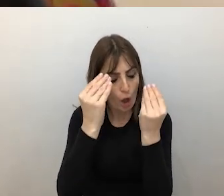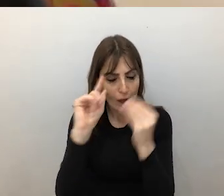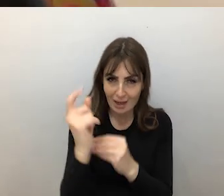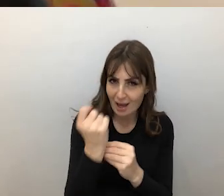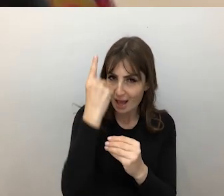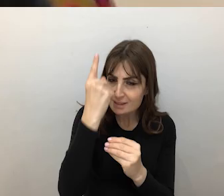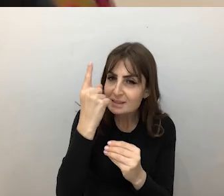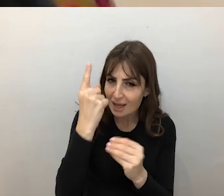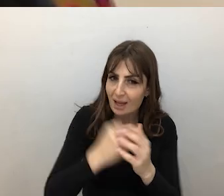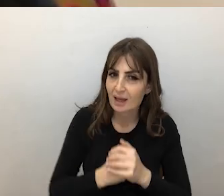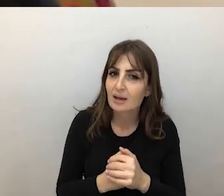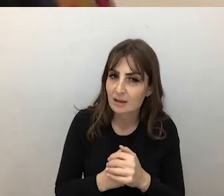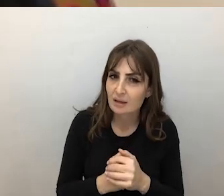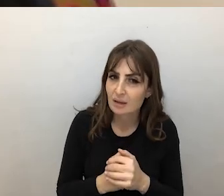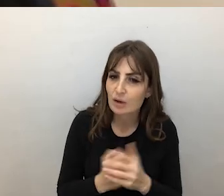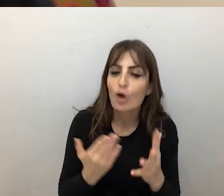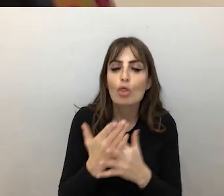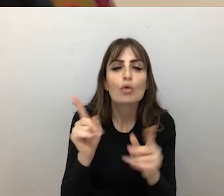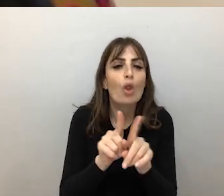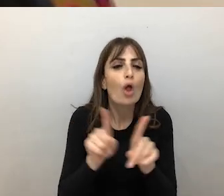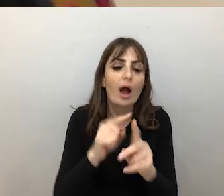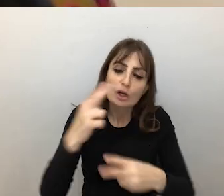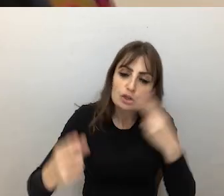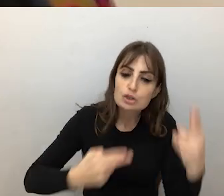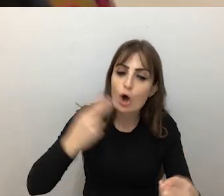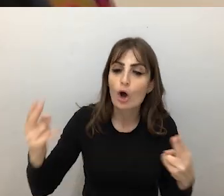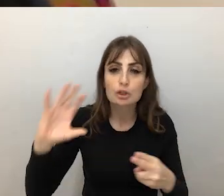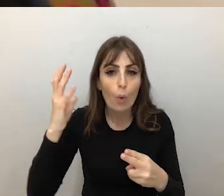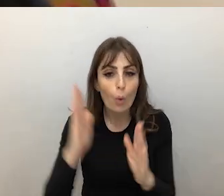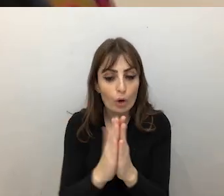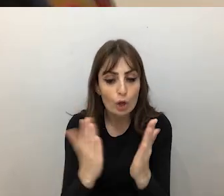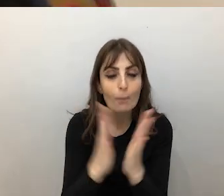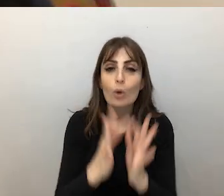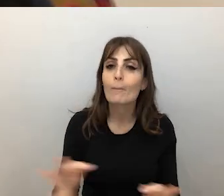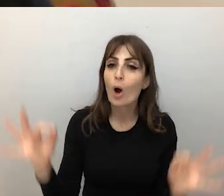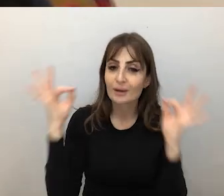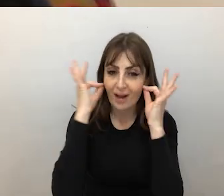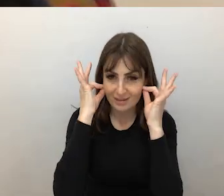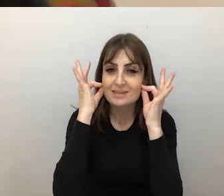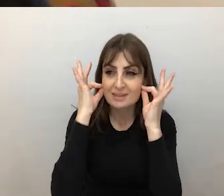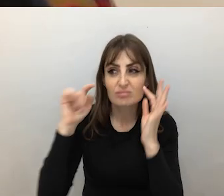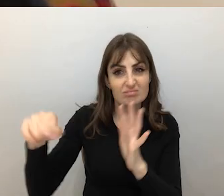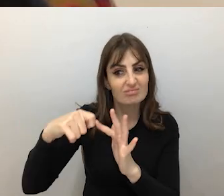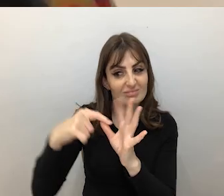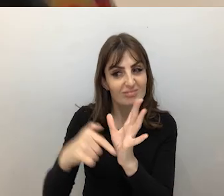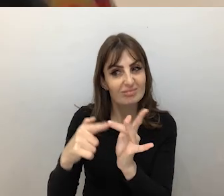through such things as songs, audio books and podcasts. Katie was able to tell me about a